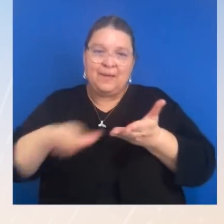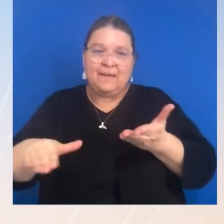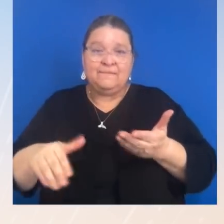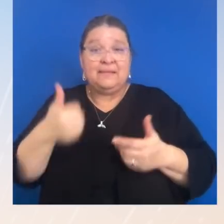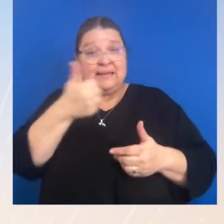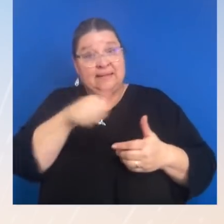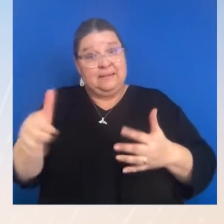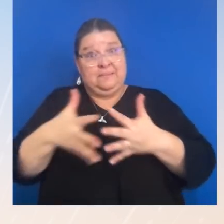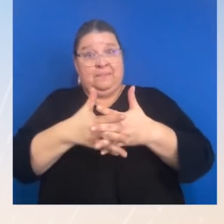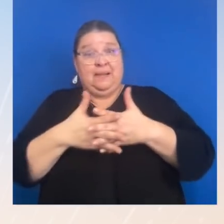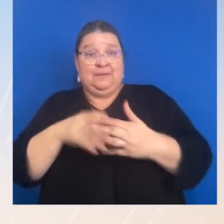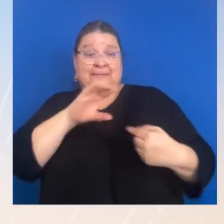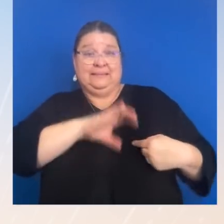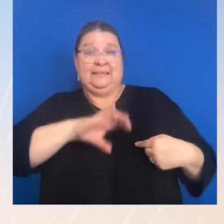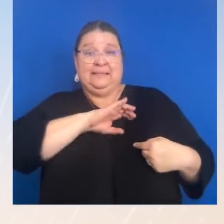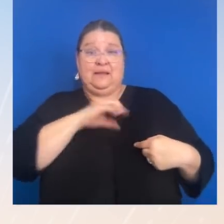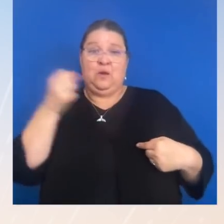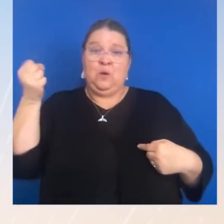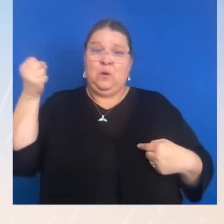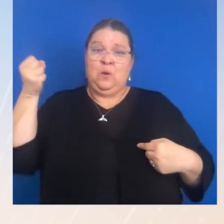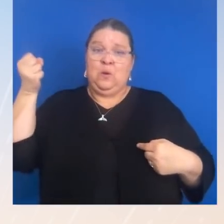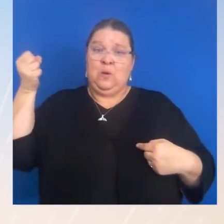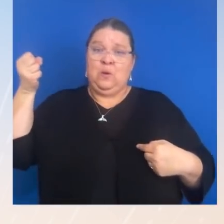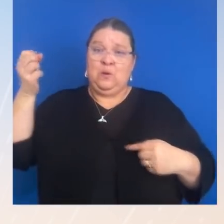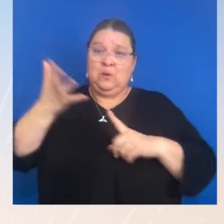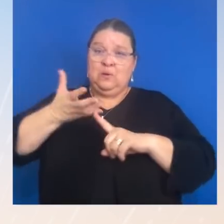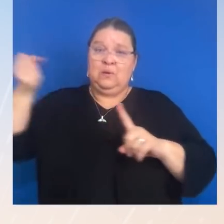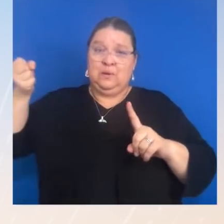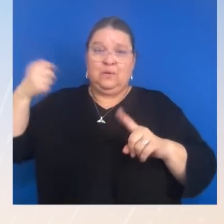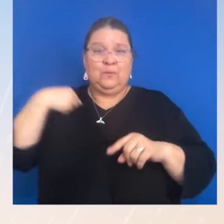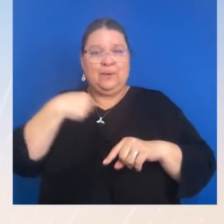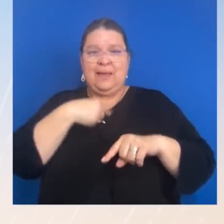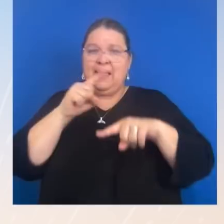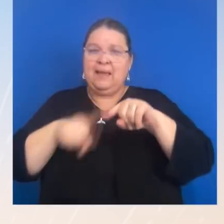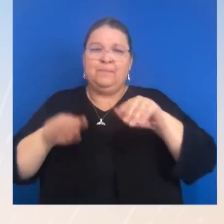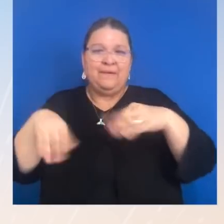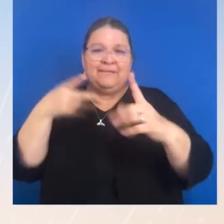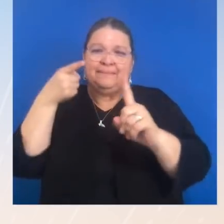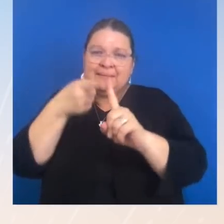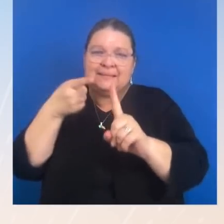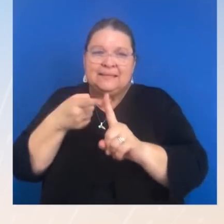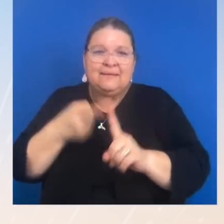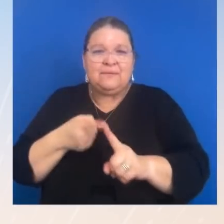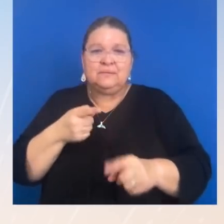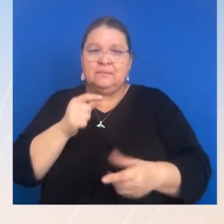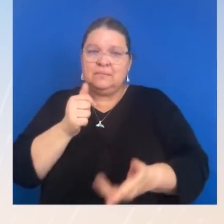because that is not constructive to bringing people home. The Press: And lastly, can you preview tomorrow? Is the President --